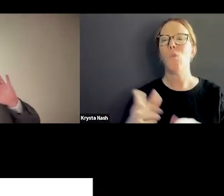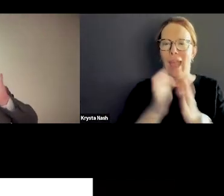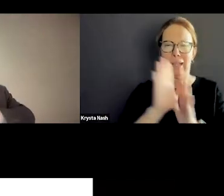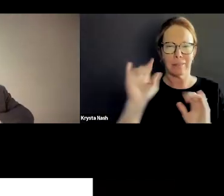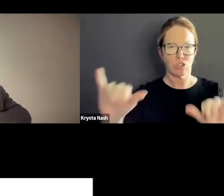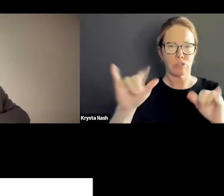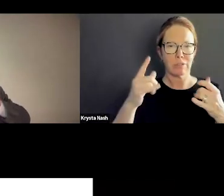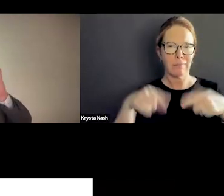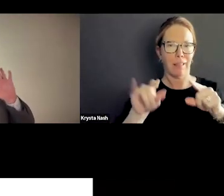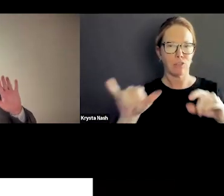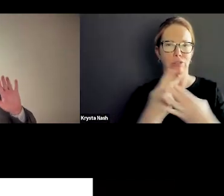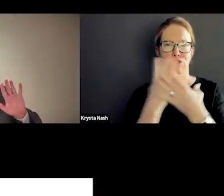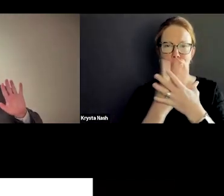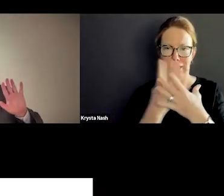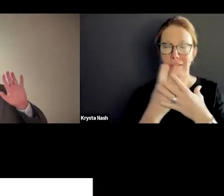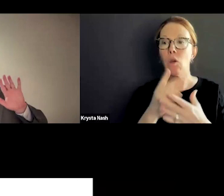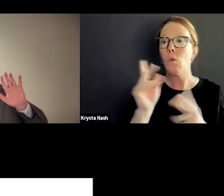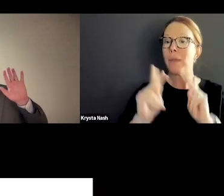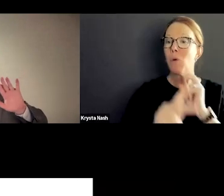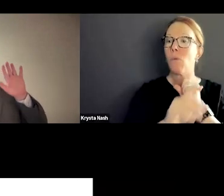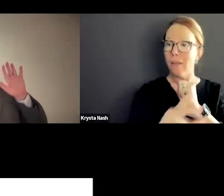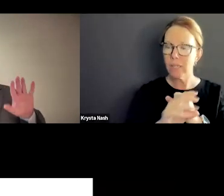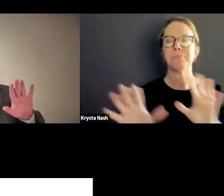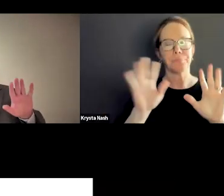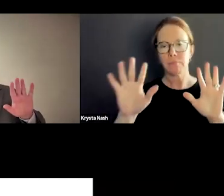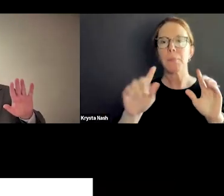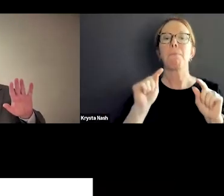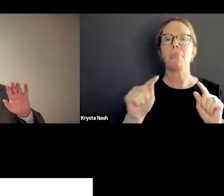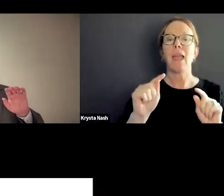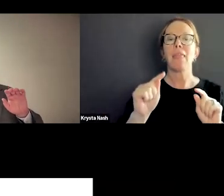when people advertise they would. We will basically have them give us their contact information.